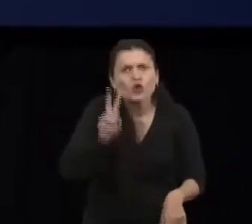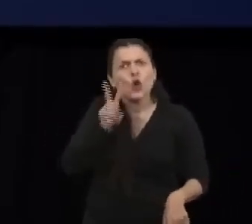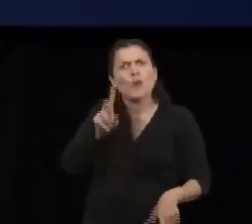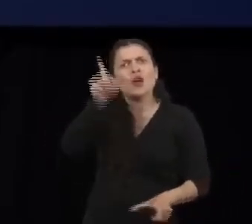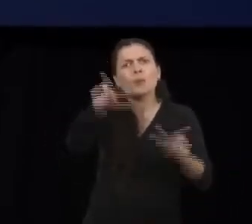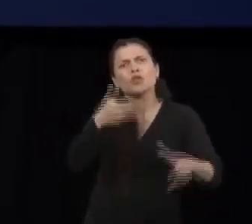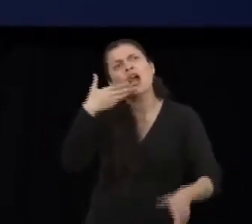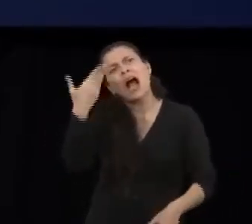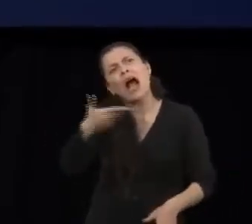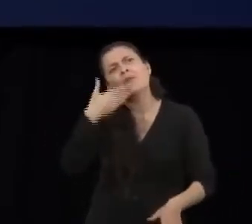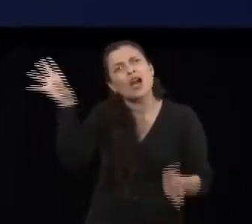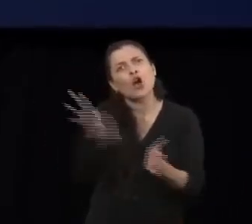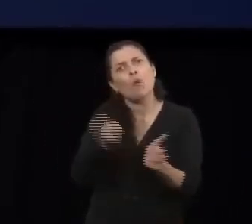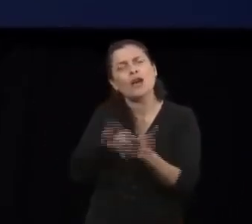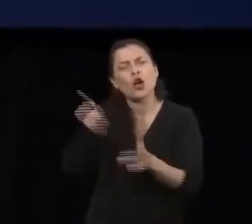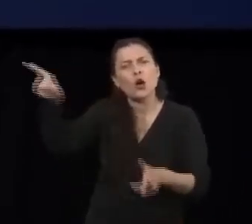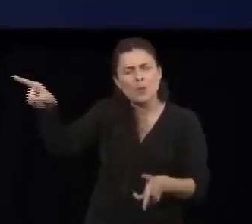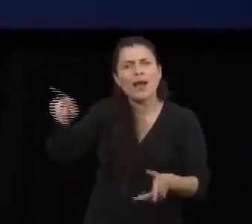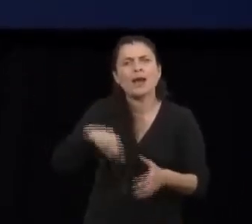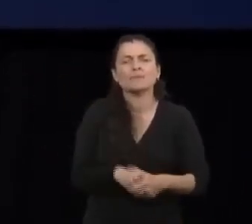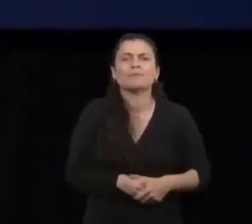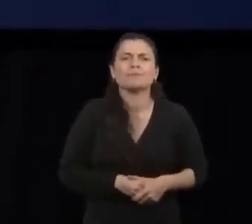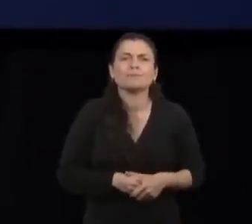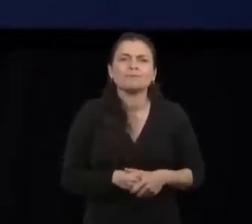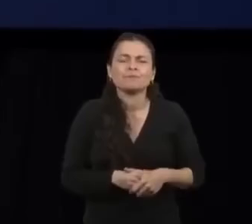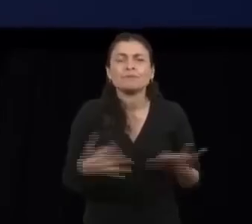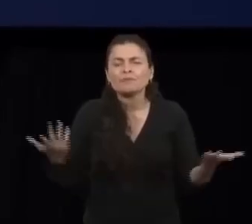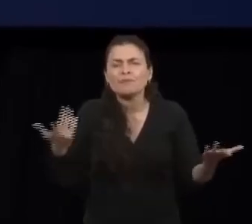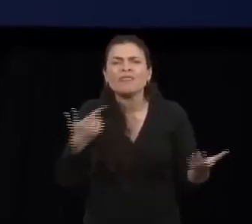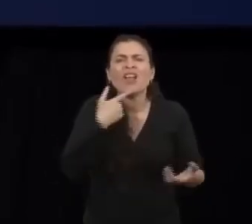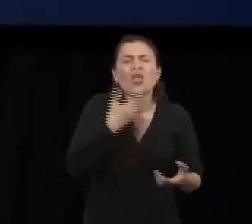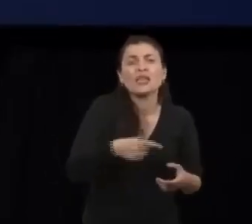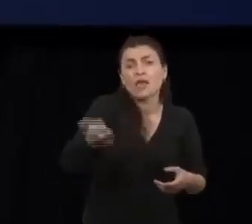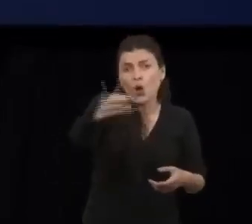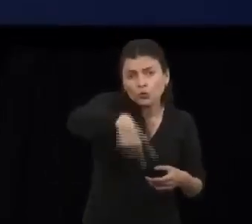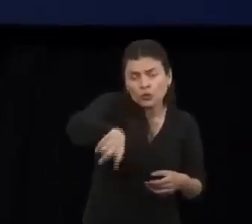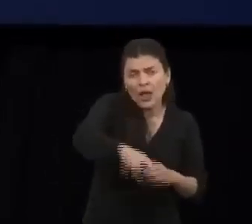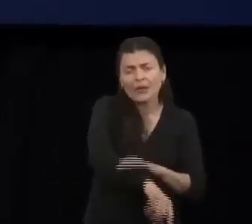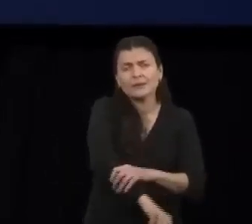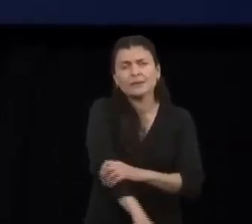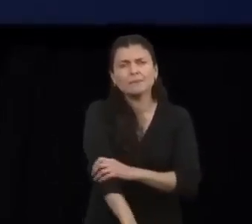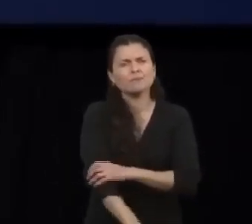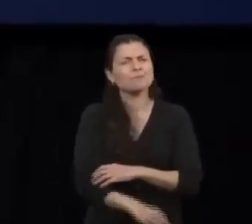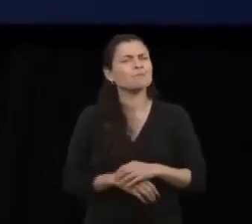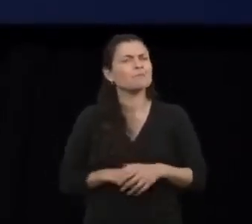in the type of change and then it falls. Basically, what you have